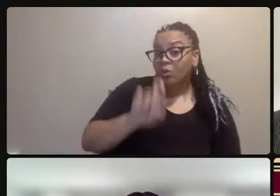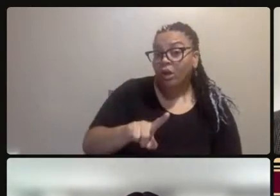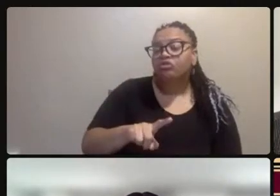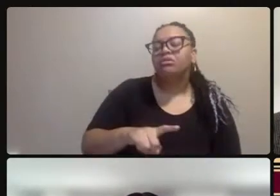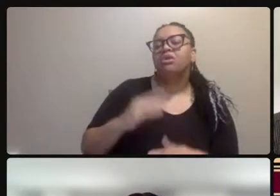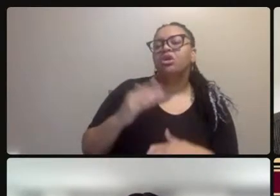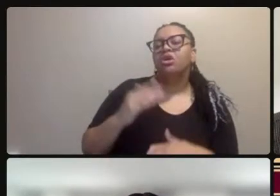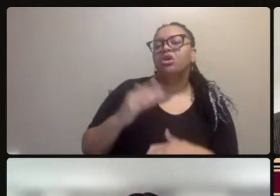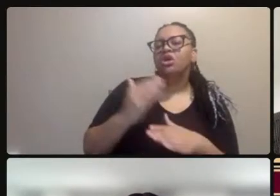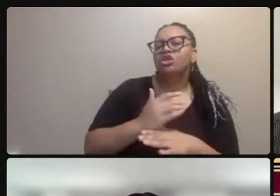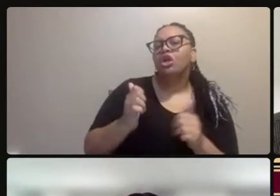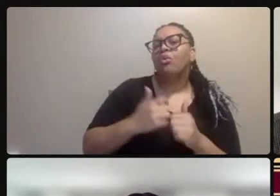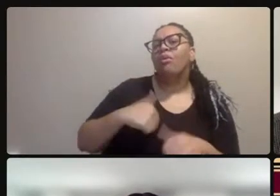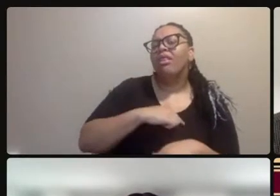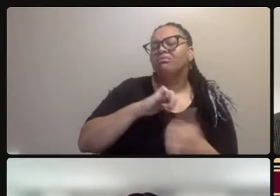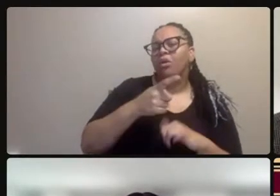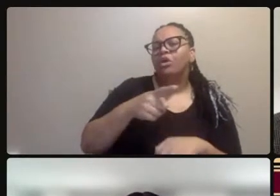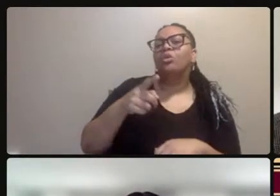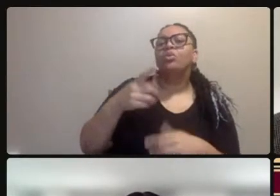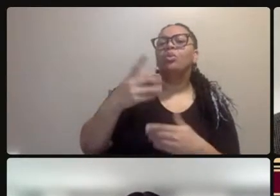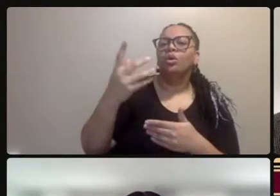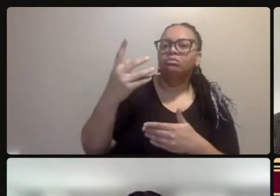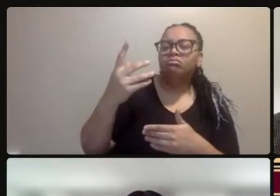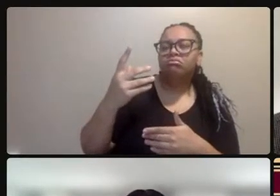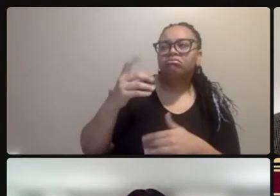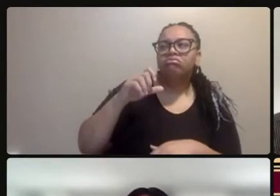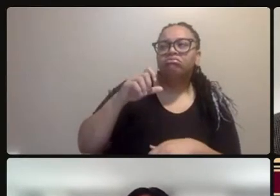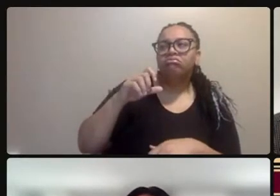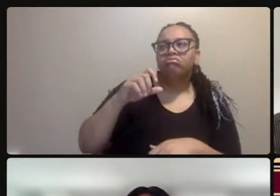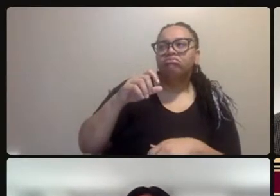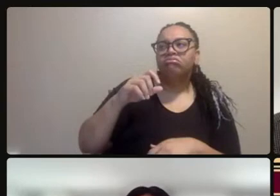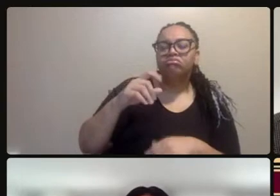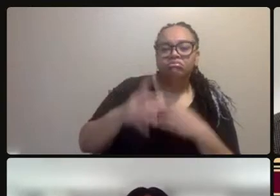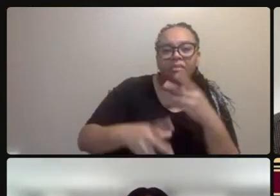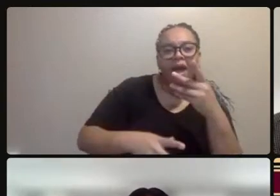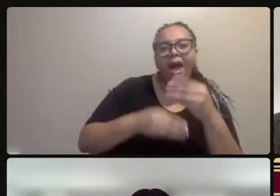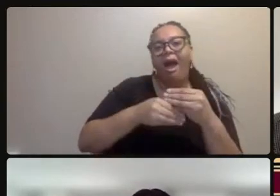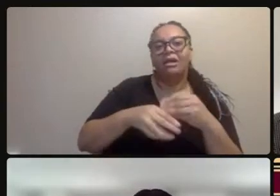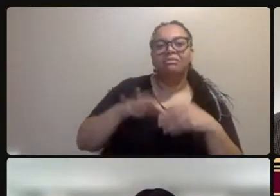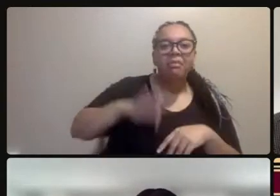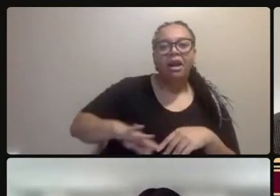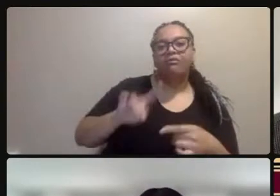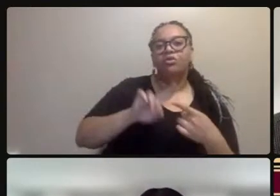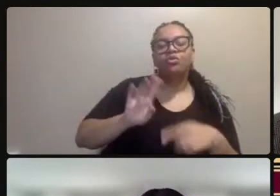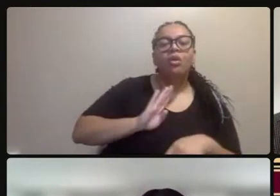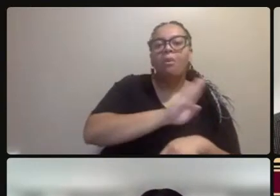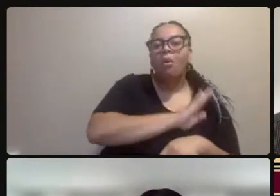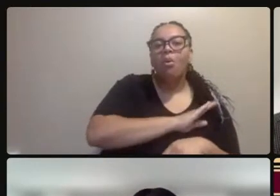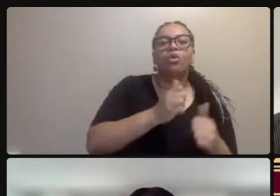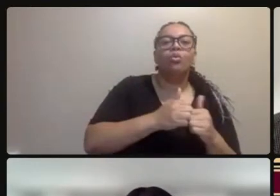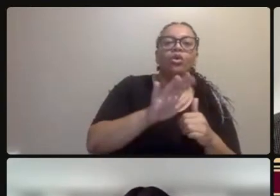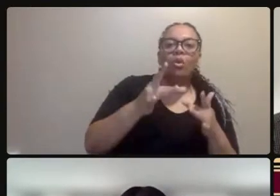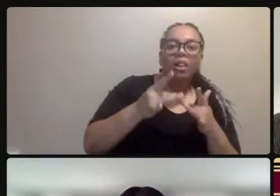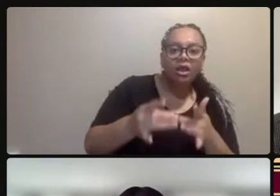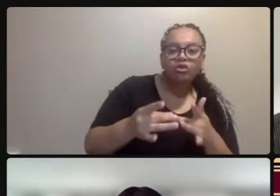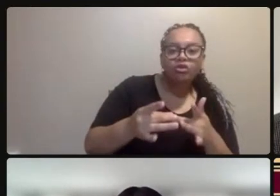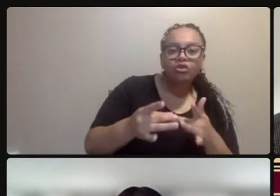THANK YOU. YES. SECOND QUESTION IS IF YOU CAN